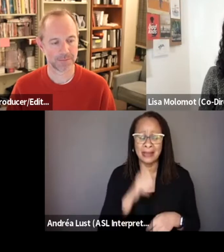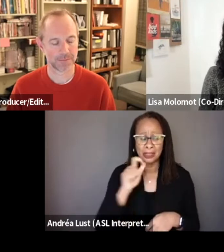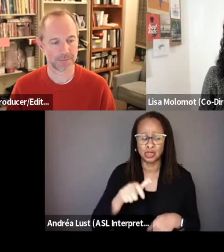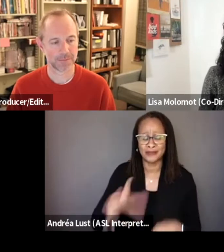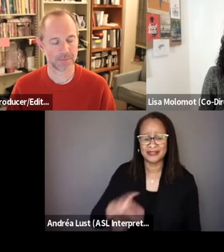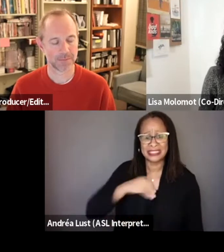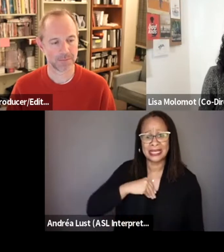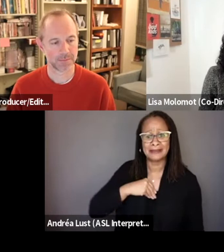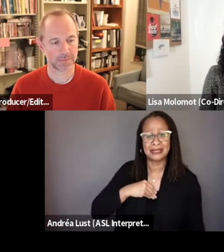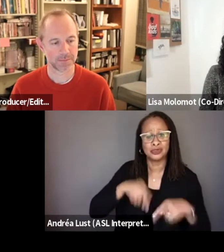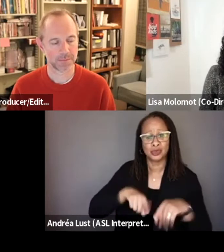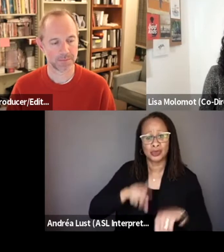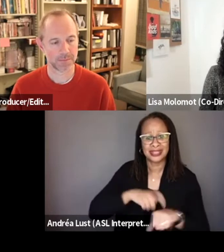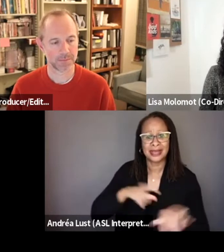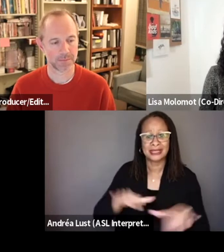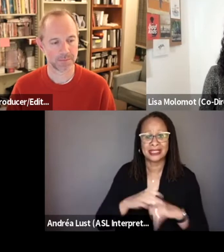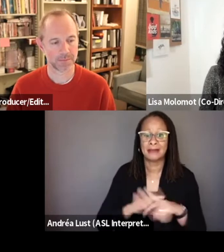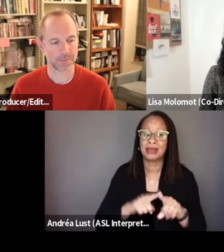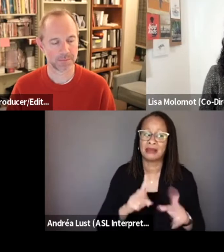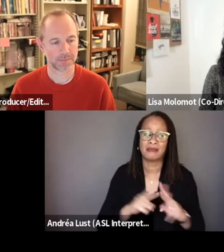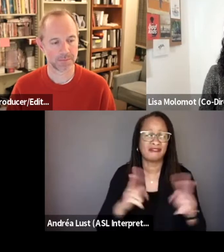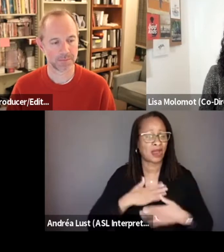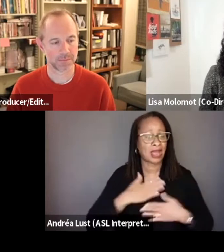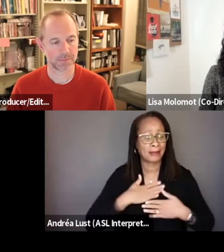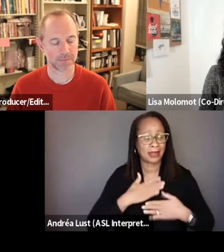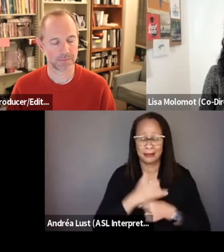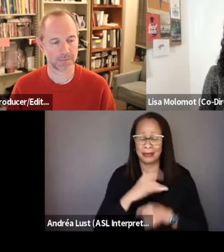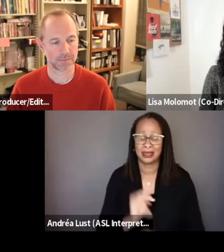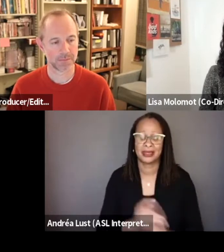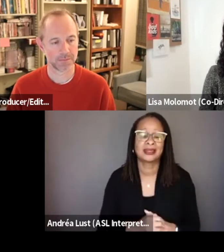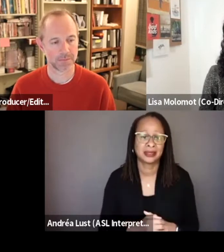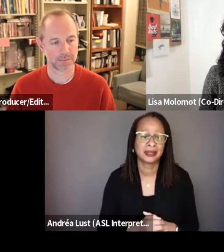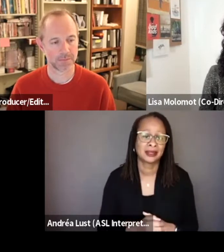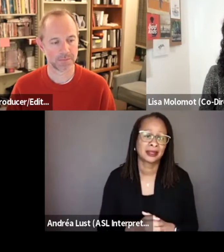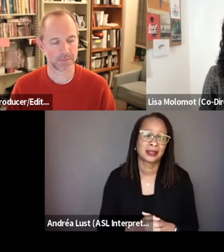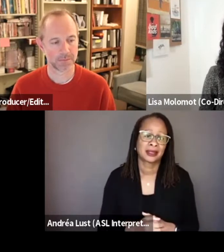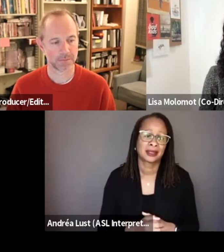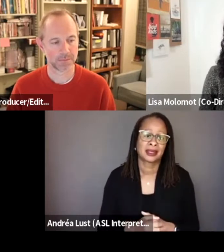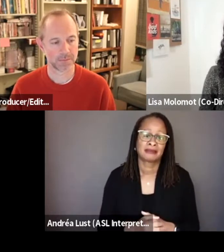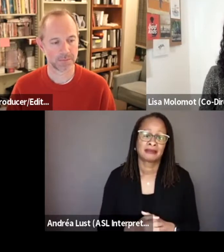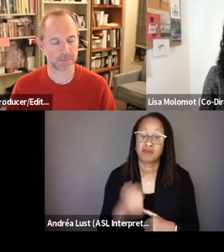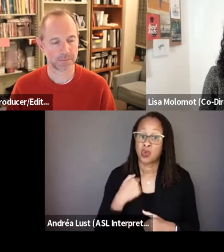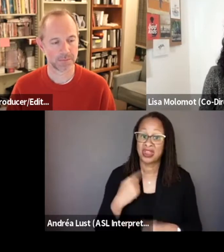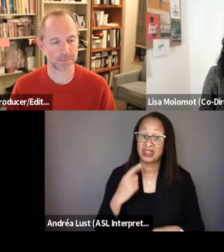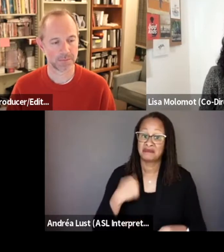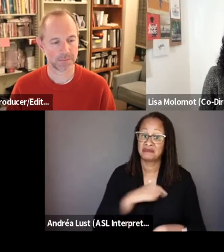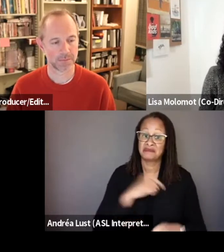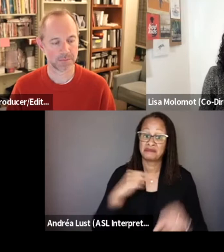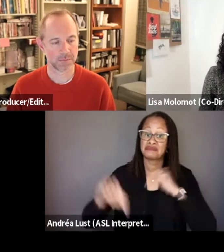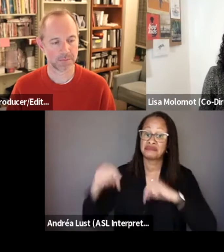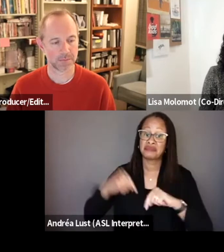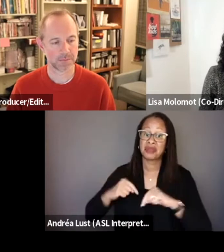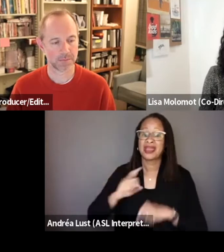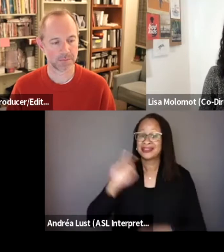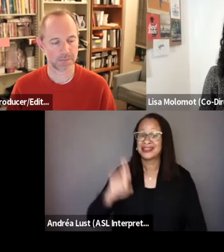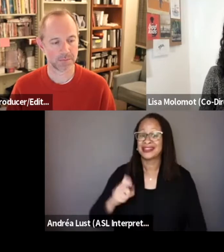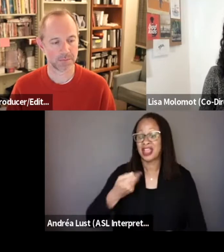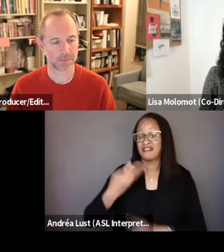but I'm really happy I made the film. And we went back to Texas every few months for about four years,